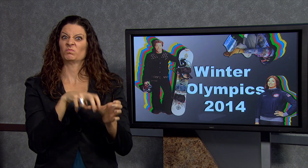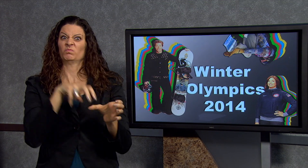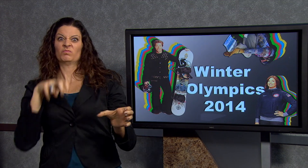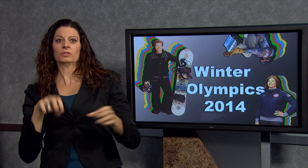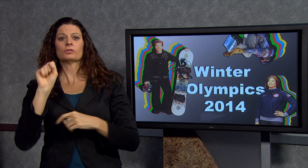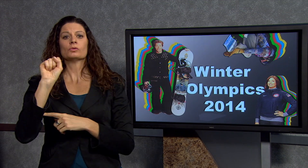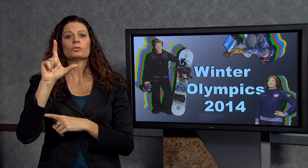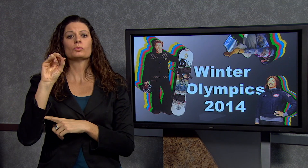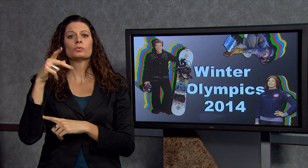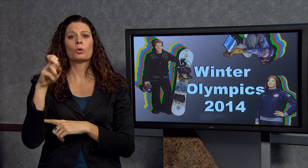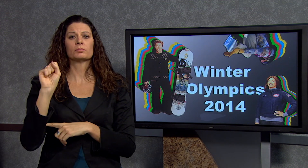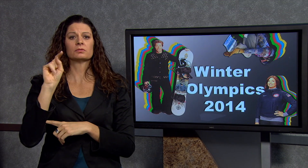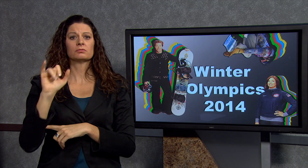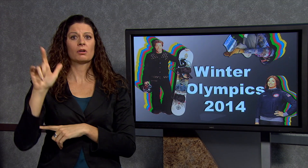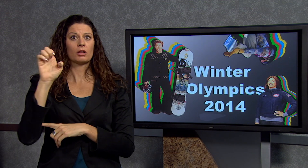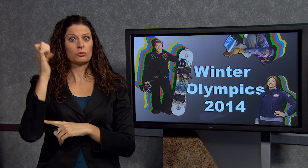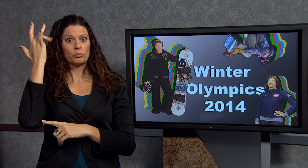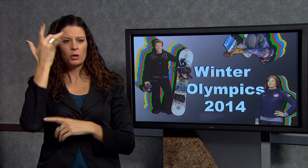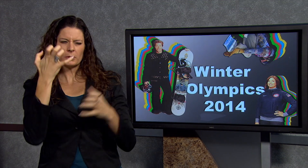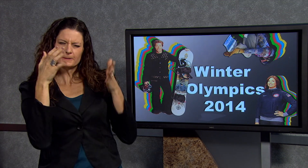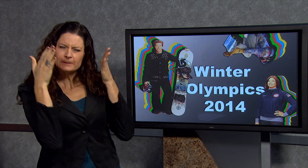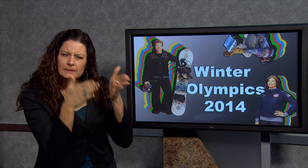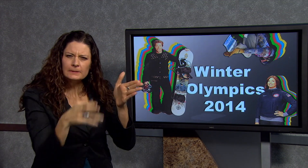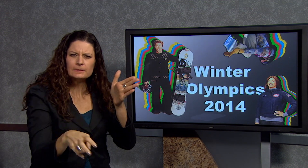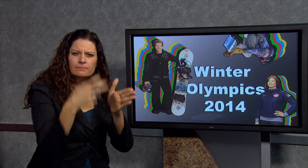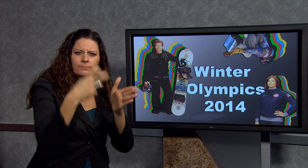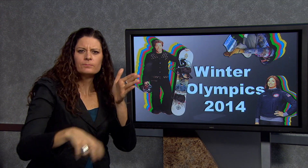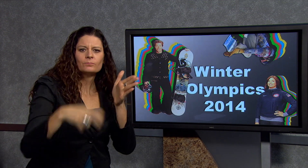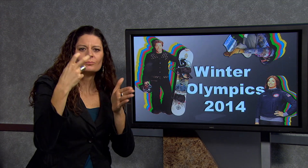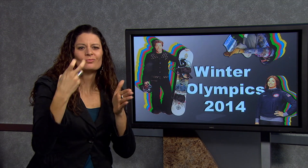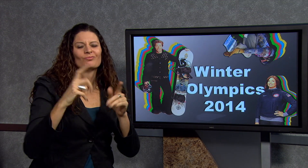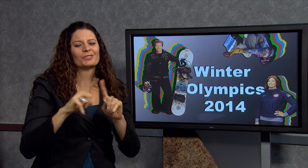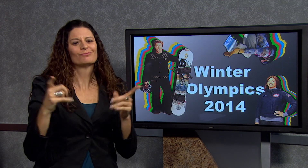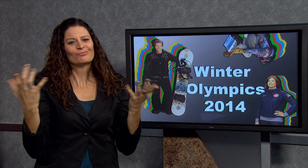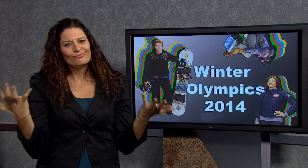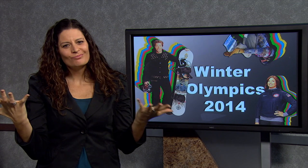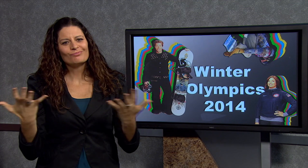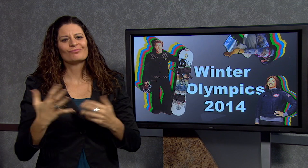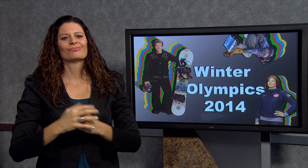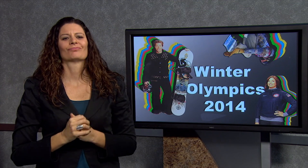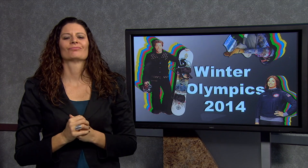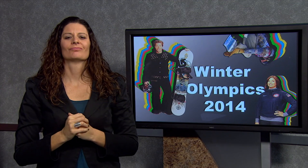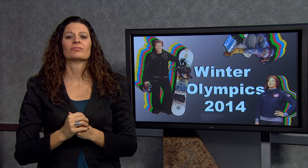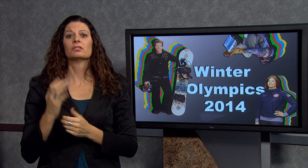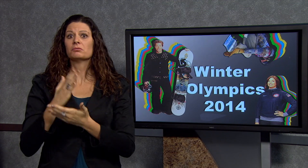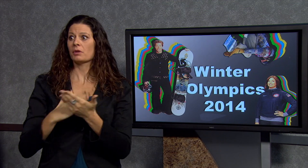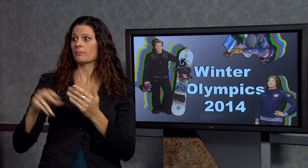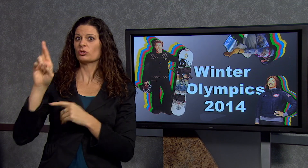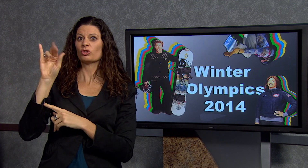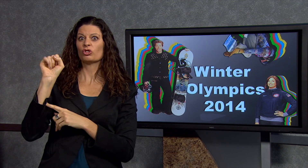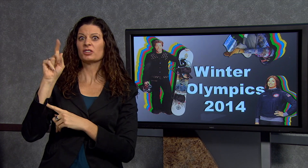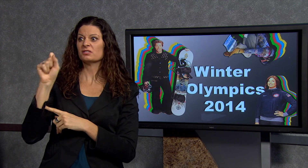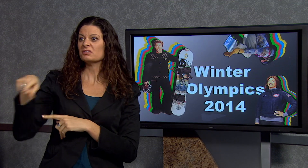WHITE SAID THAT SOME OF THE TRICKS HE SLIPPED ON DURING THE COURSE WERE ONES HE'D LANDED DURING PRACTICE.